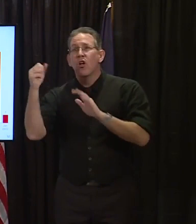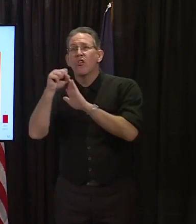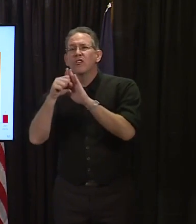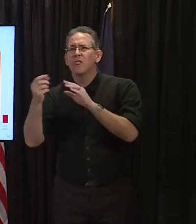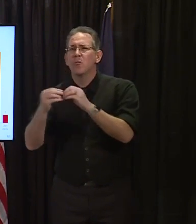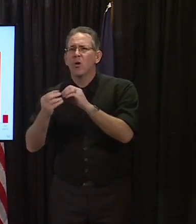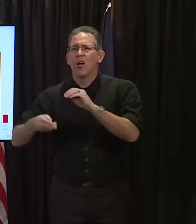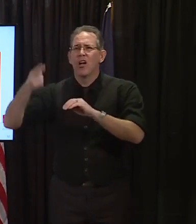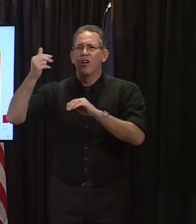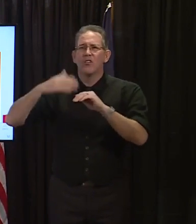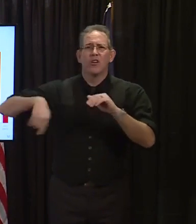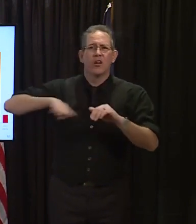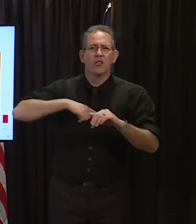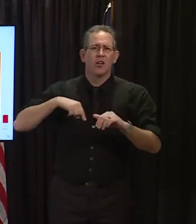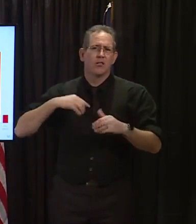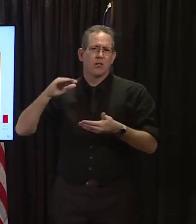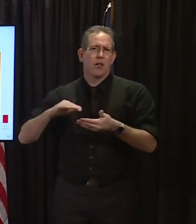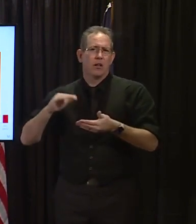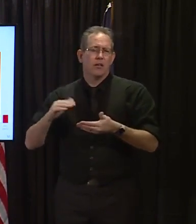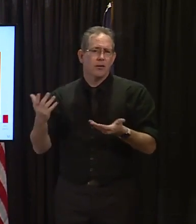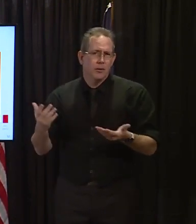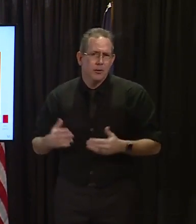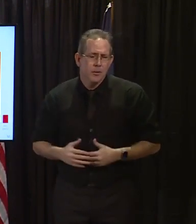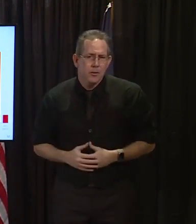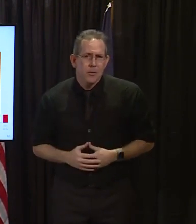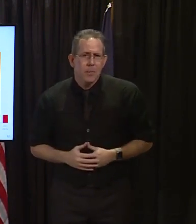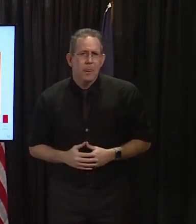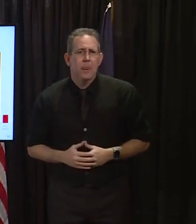vermonters doing all of the things that we've been asking them, masking testing,